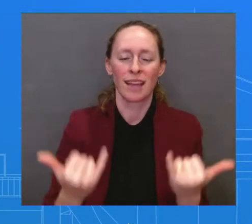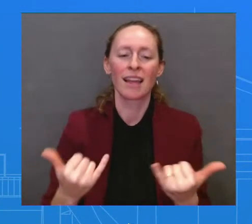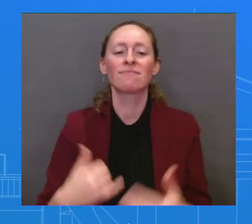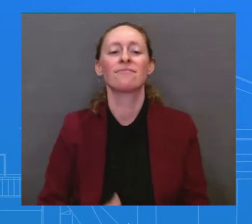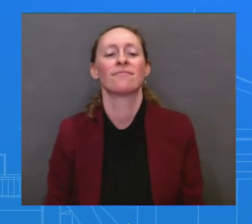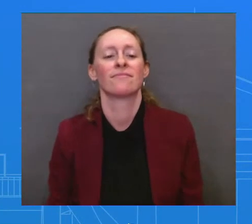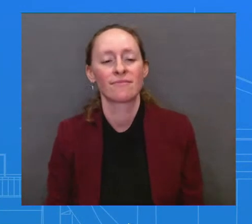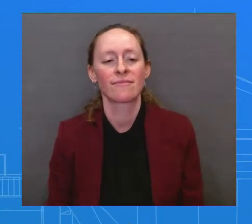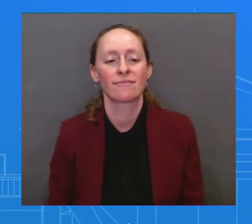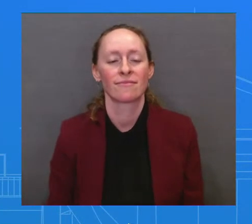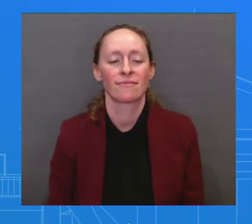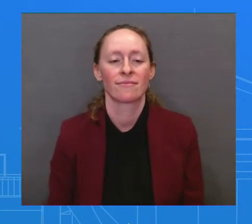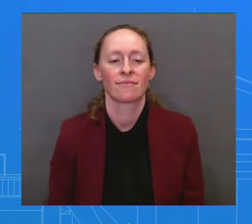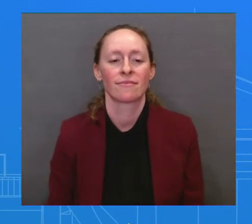about the need for peace in Ukraine?